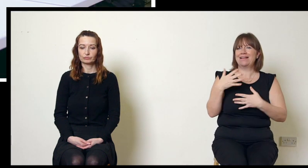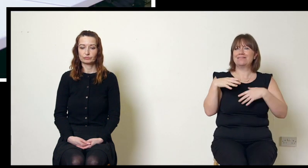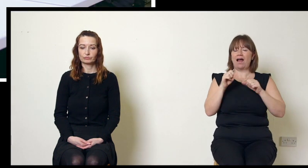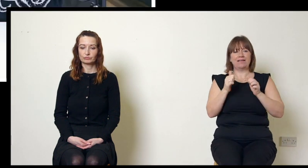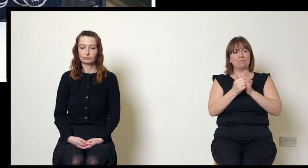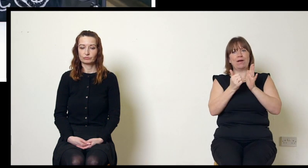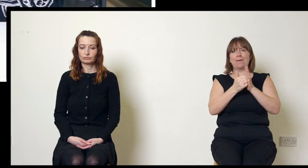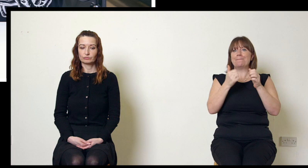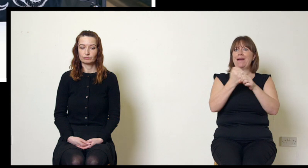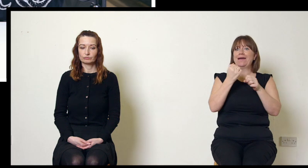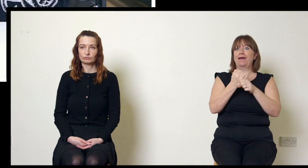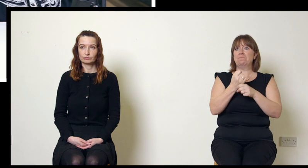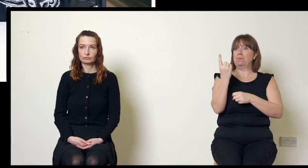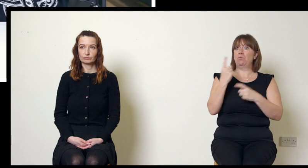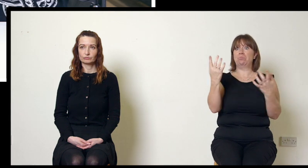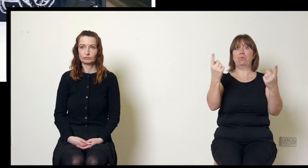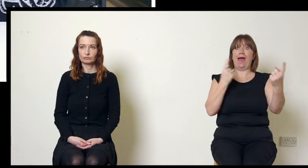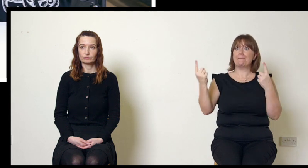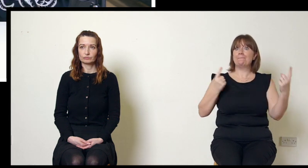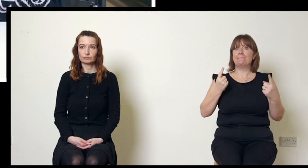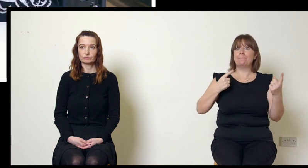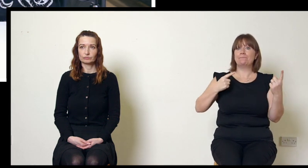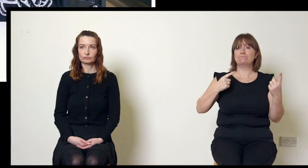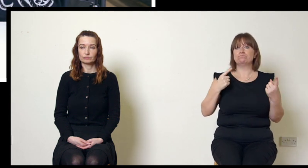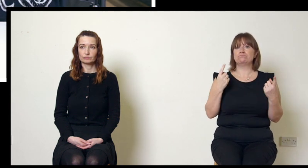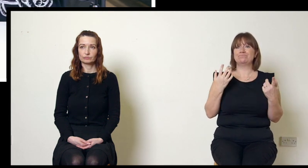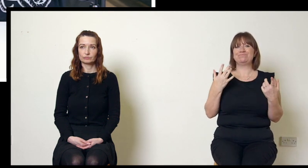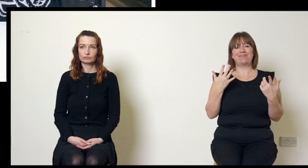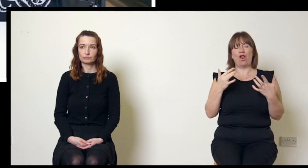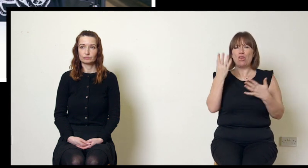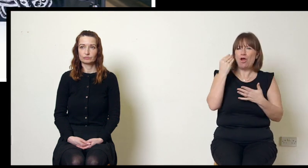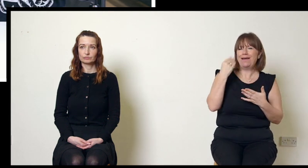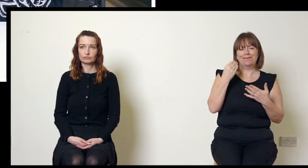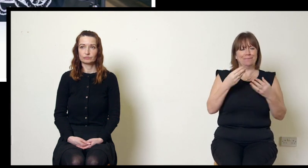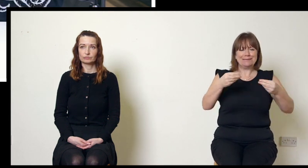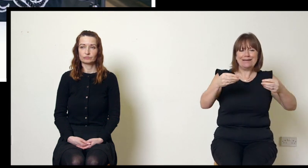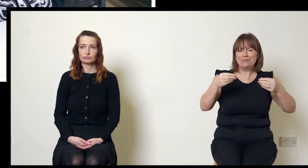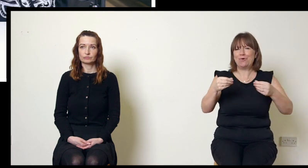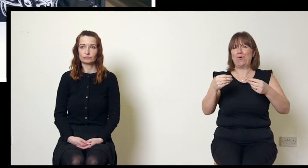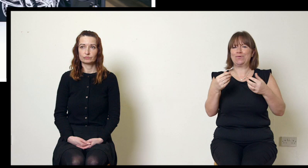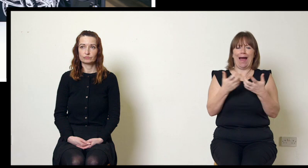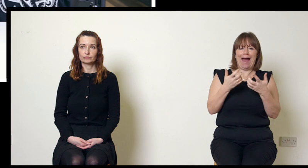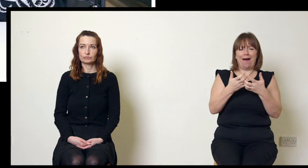first people came, they were all DDN, but it was just about learning the materials, having some fun, experimenting.